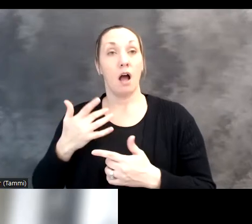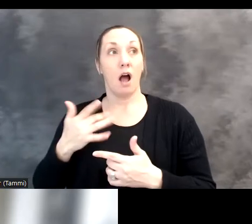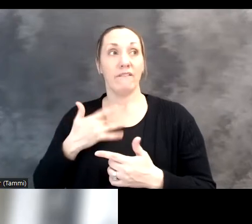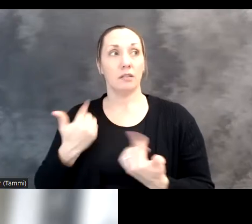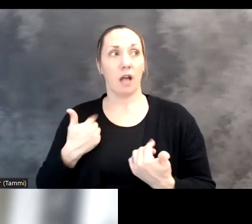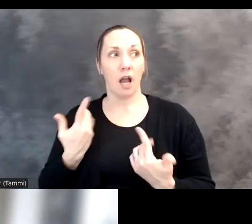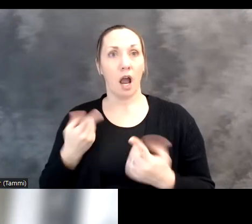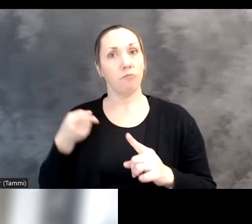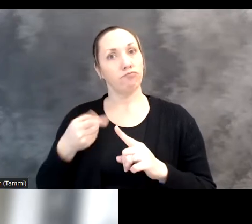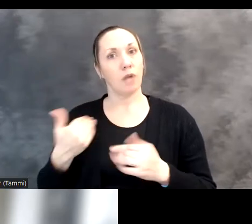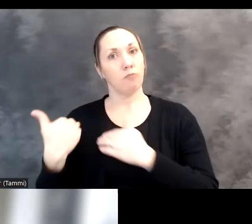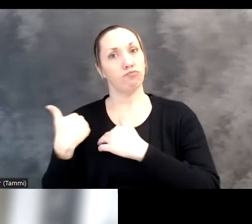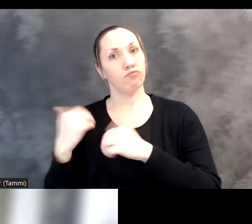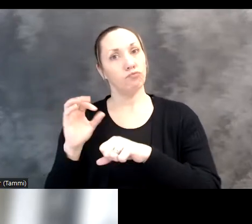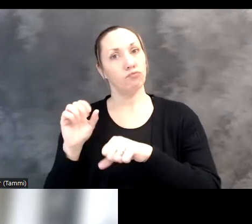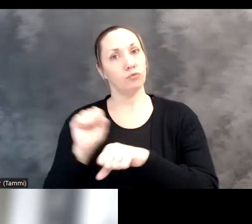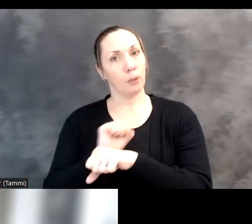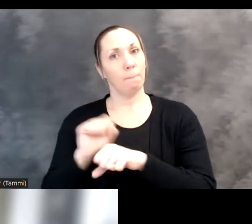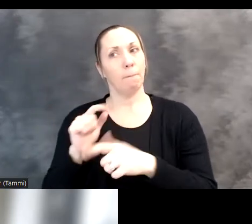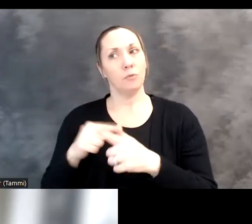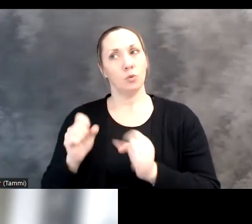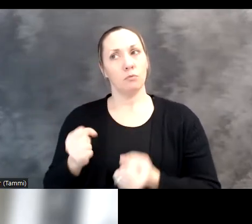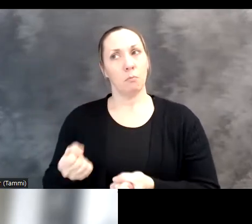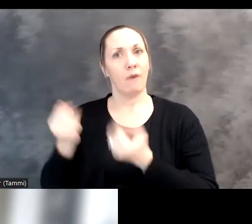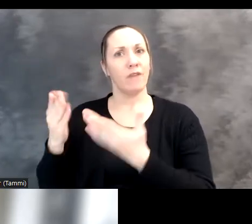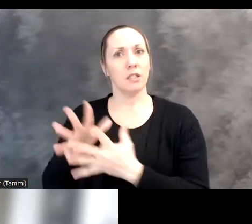the brain computer interface I really sell it